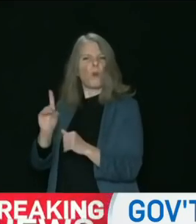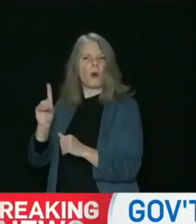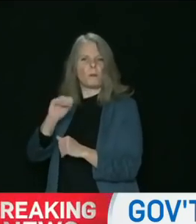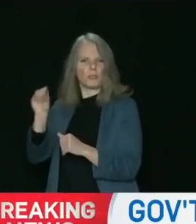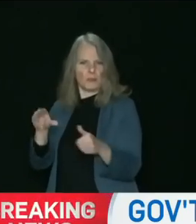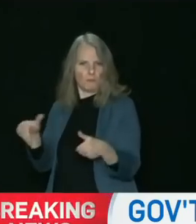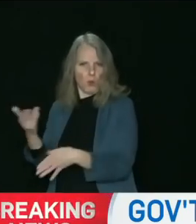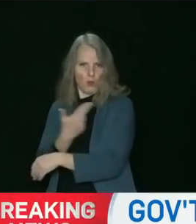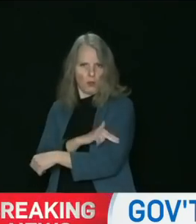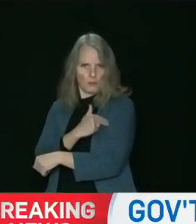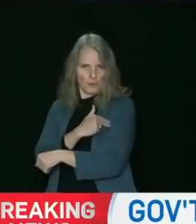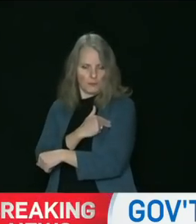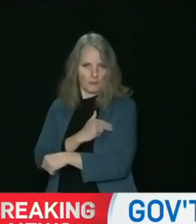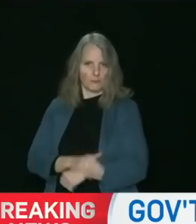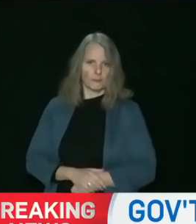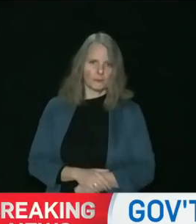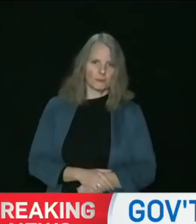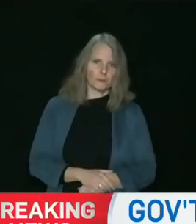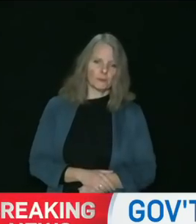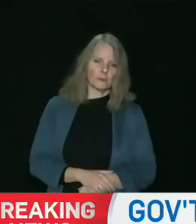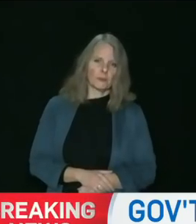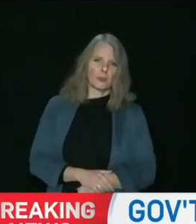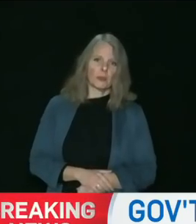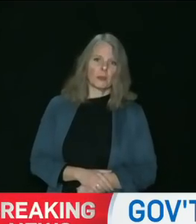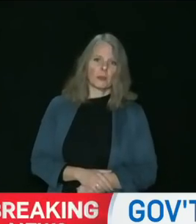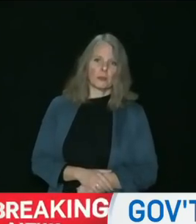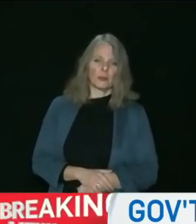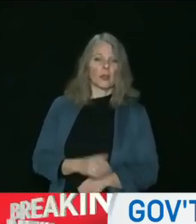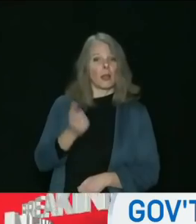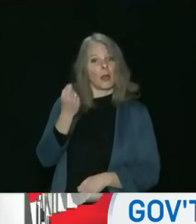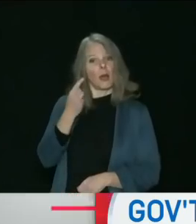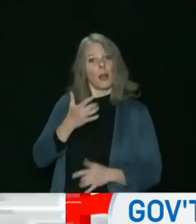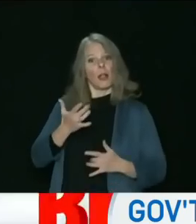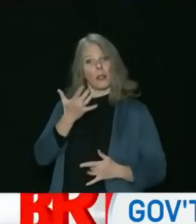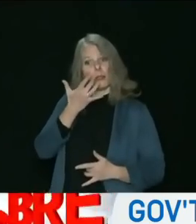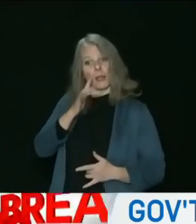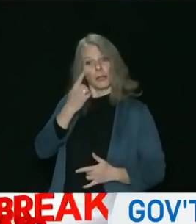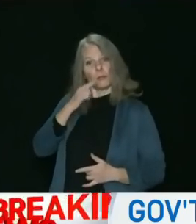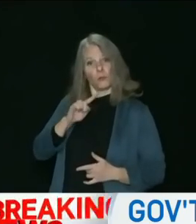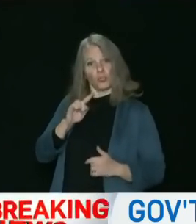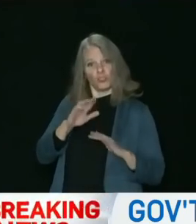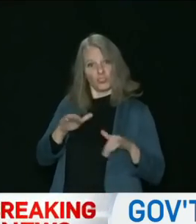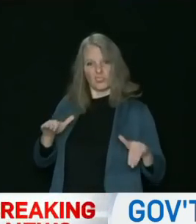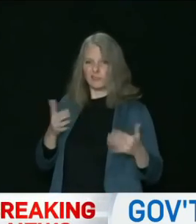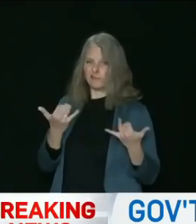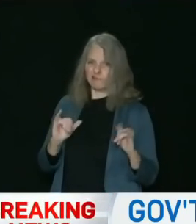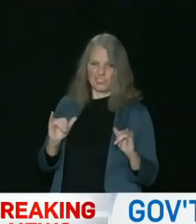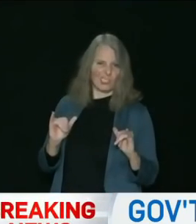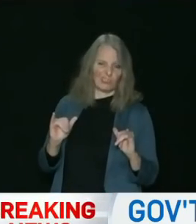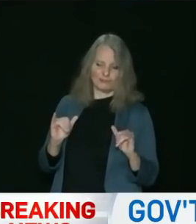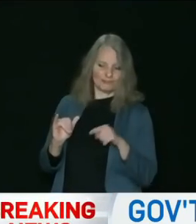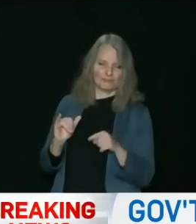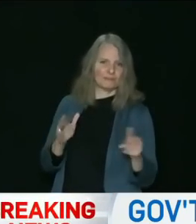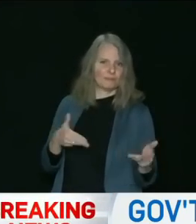CASES SIGNALLED UNDER -- FOR THOSE UNDER THE AGE OF 5. HAPPILY, ADMISSION RATES IN THE